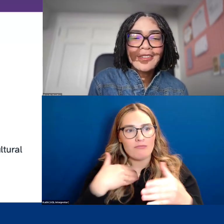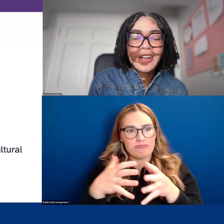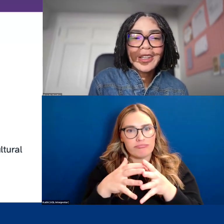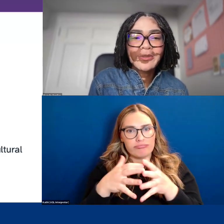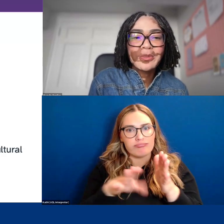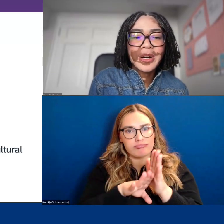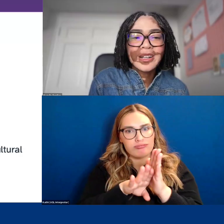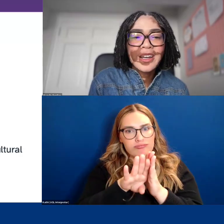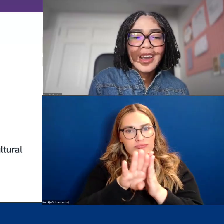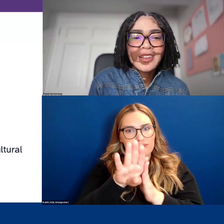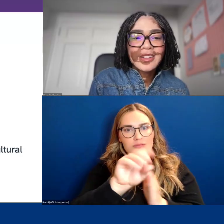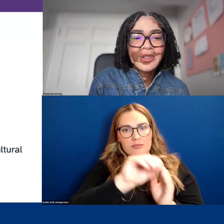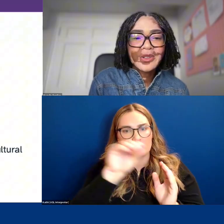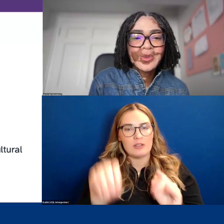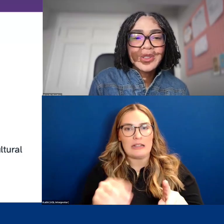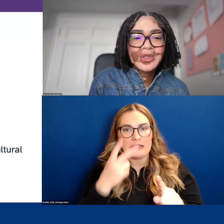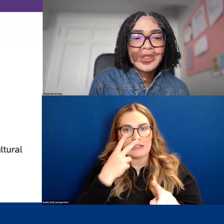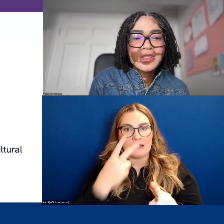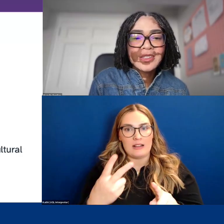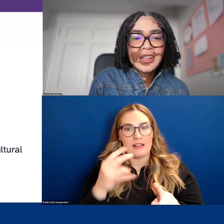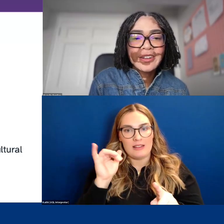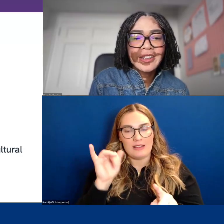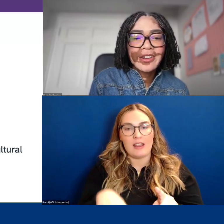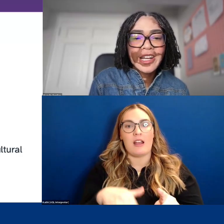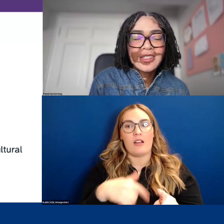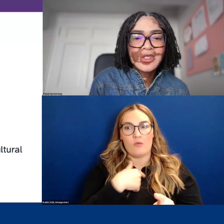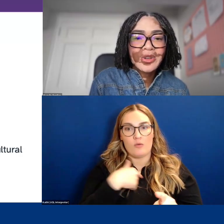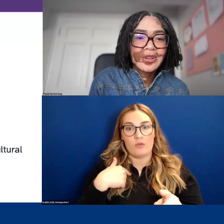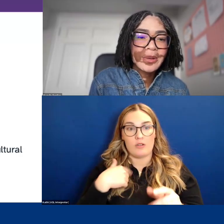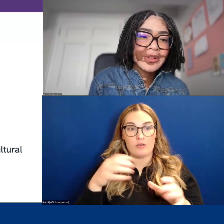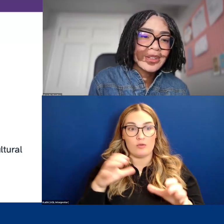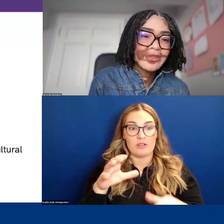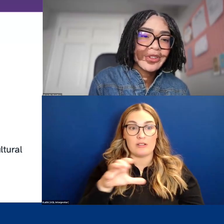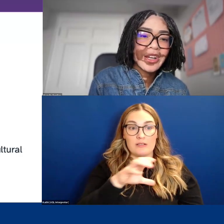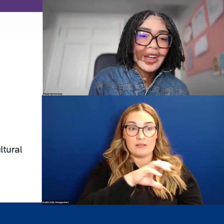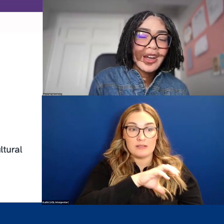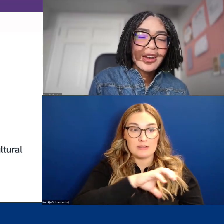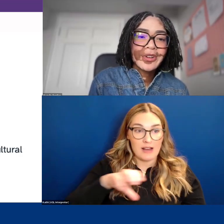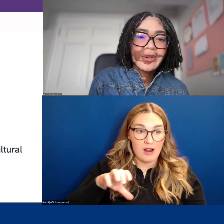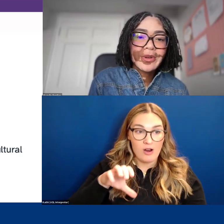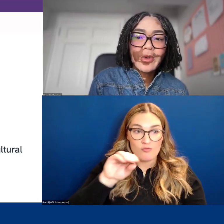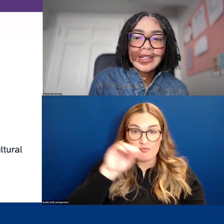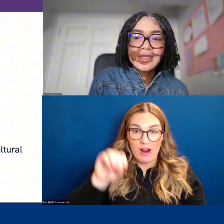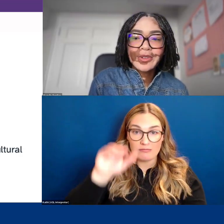and fairly robust that shows reduced cesarean rates and shorter labor delivery, fewer requests